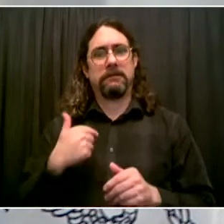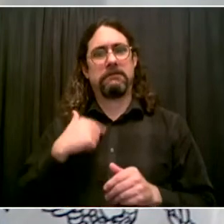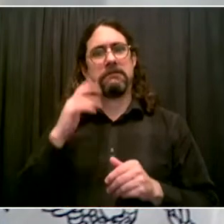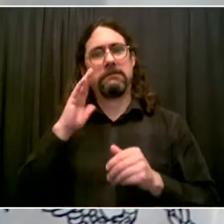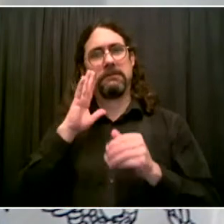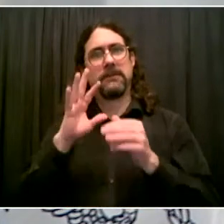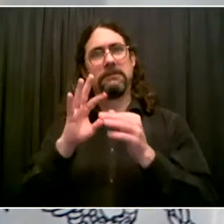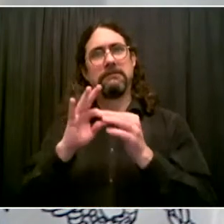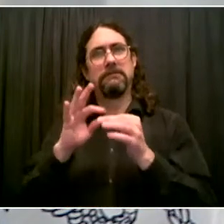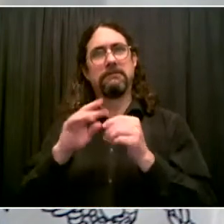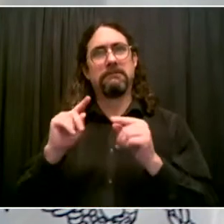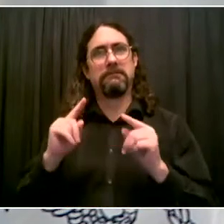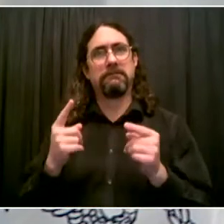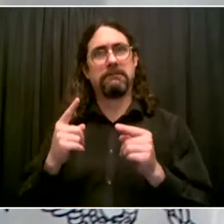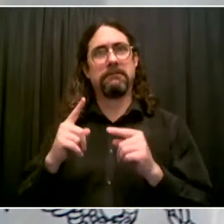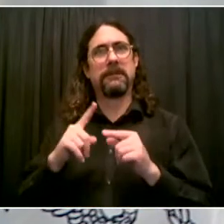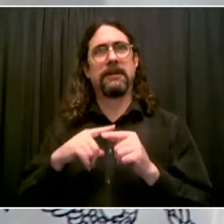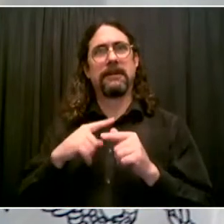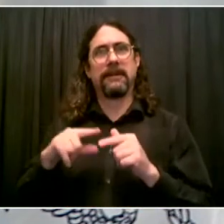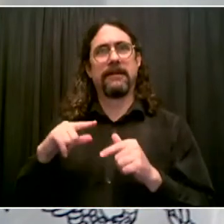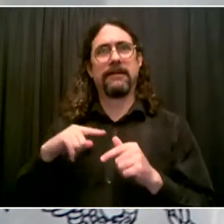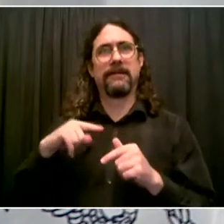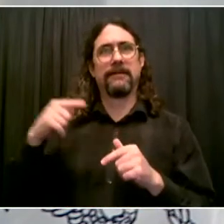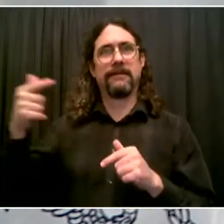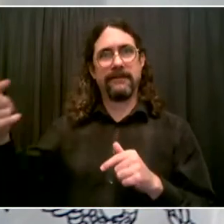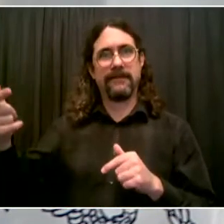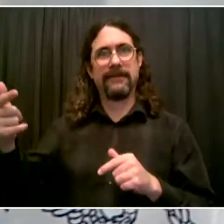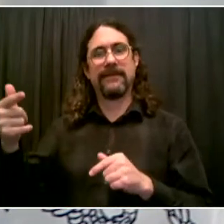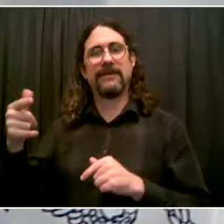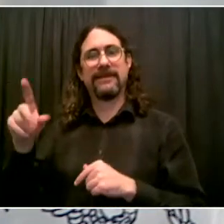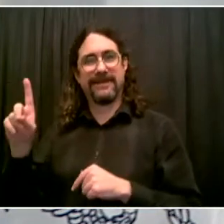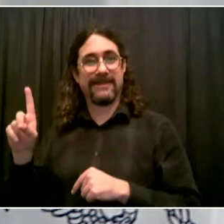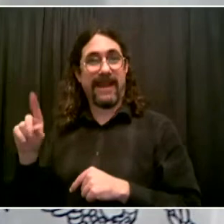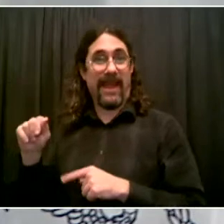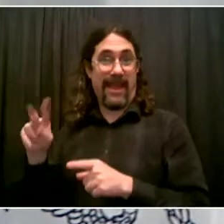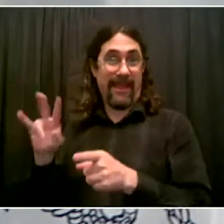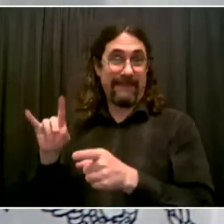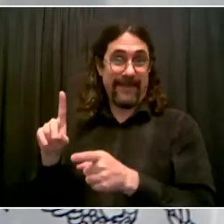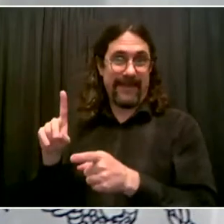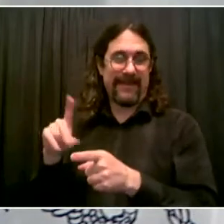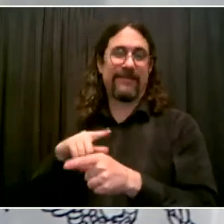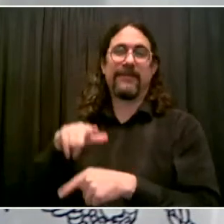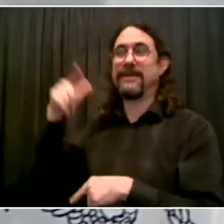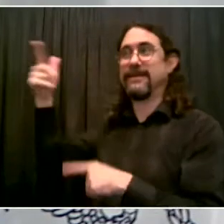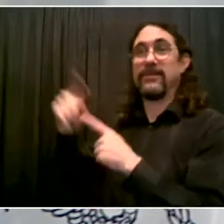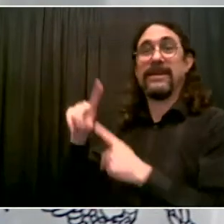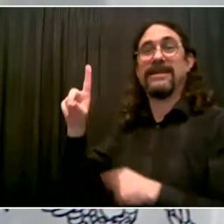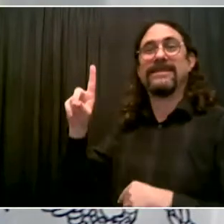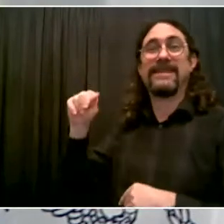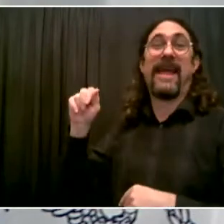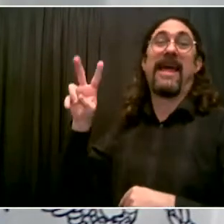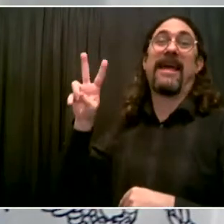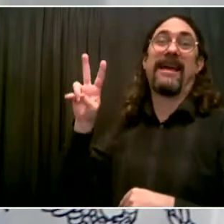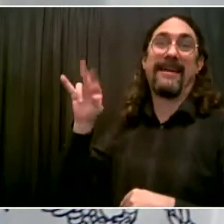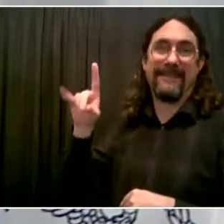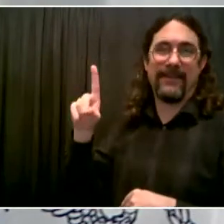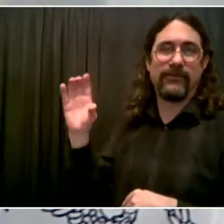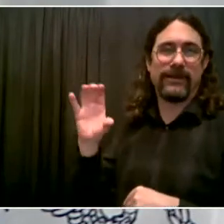IMPORTANT QUESTION. FROM THE AMPLIFY